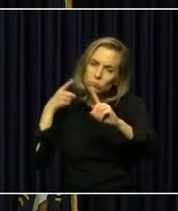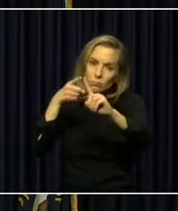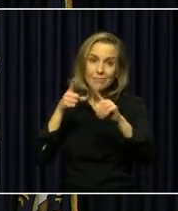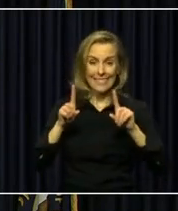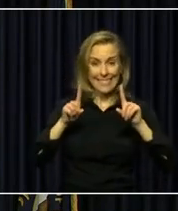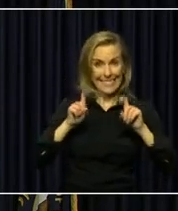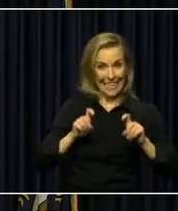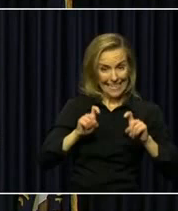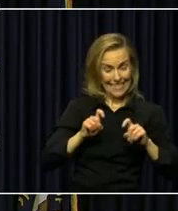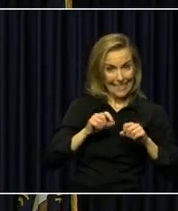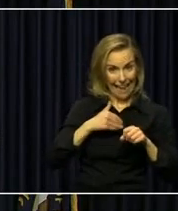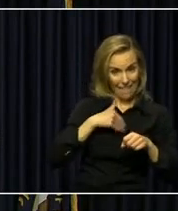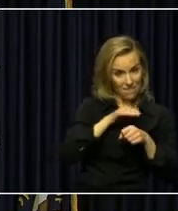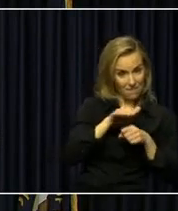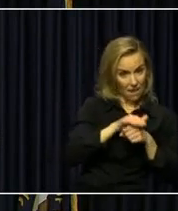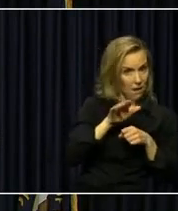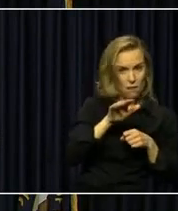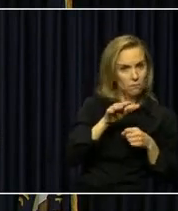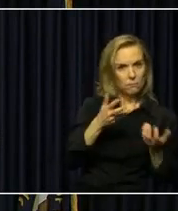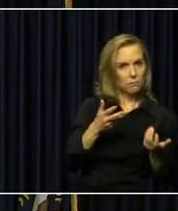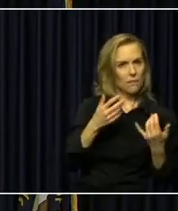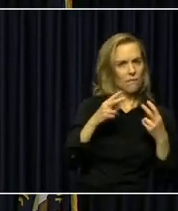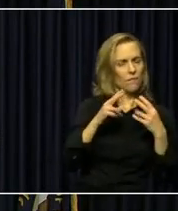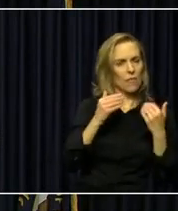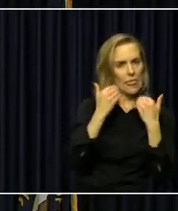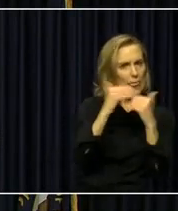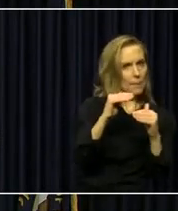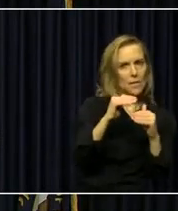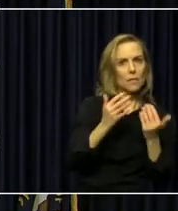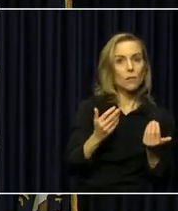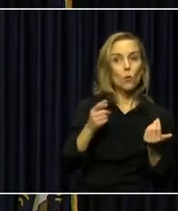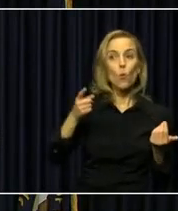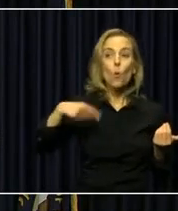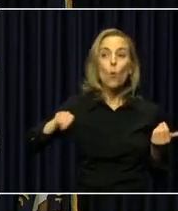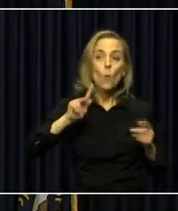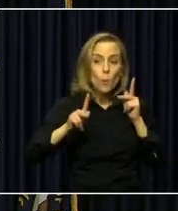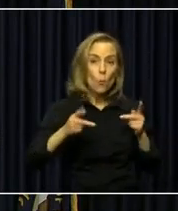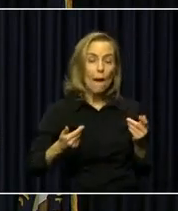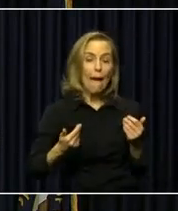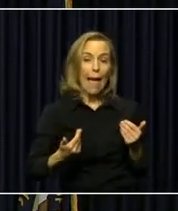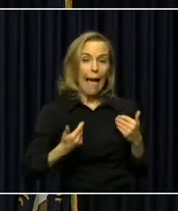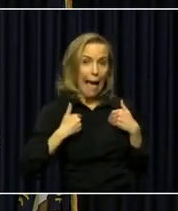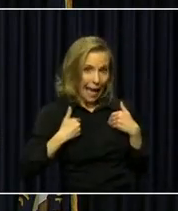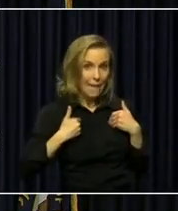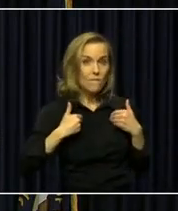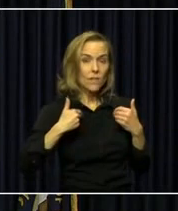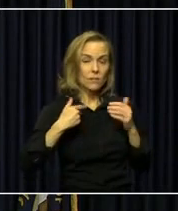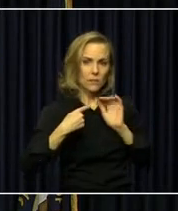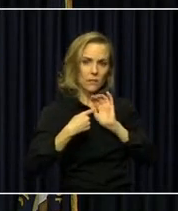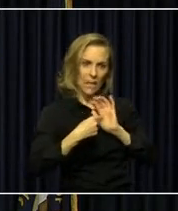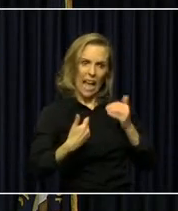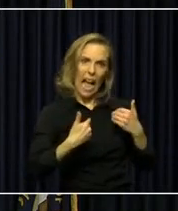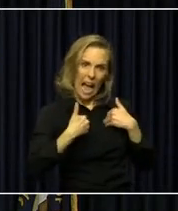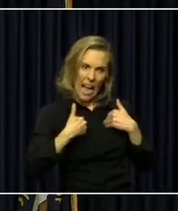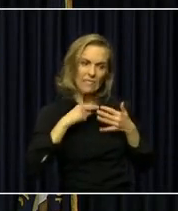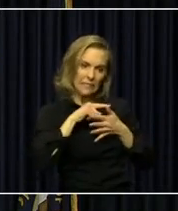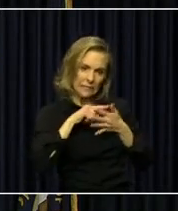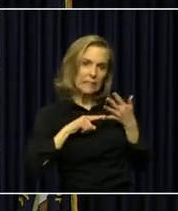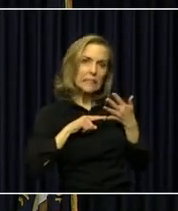RECOVERED FROM COVID-19 IS GOING TO BE -- [NOT AUDIBLE]